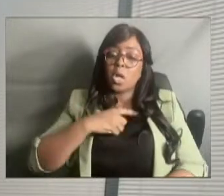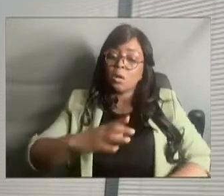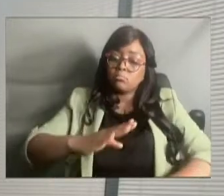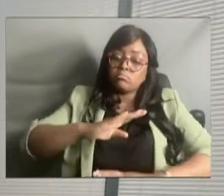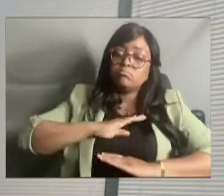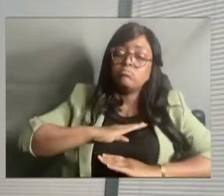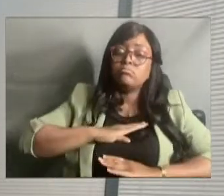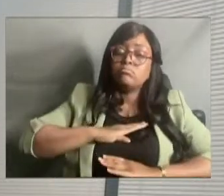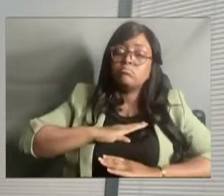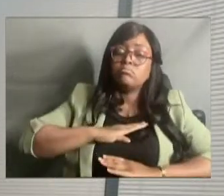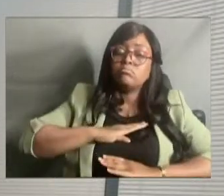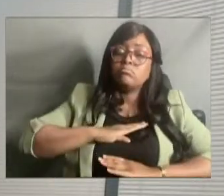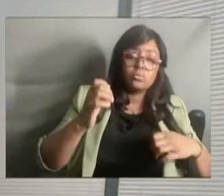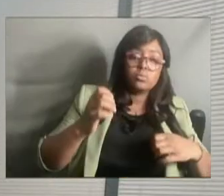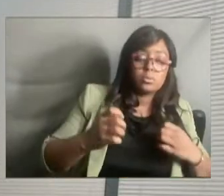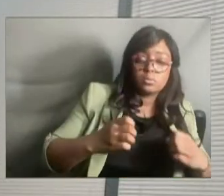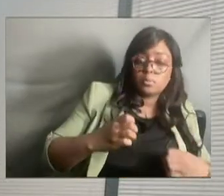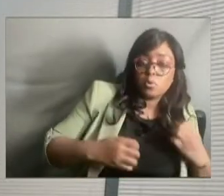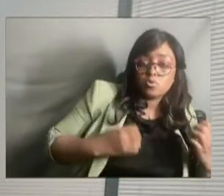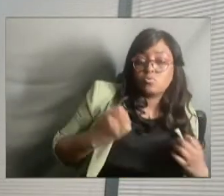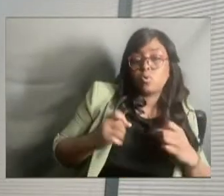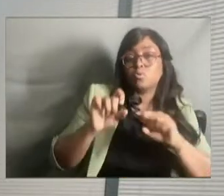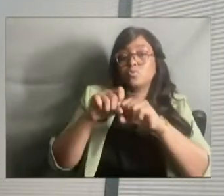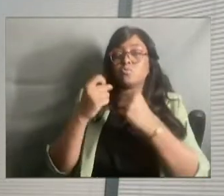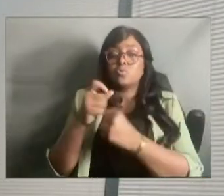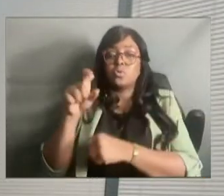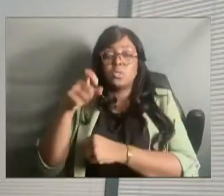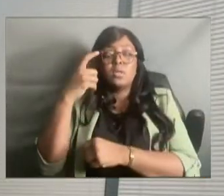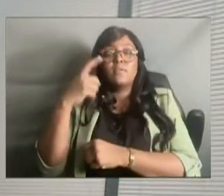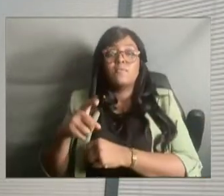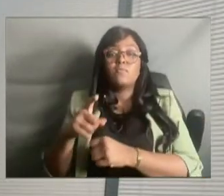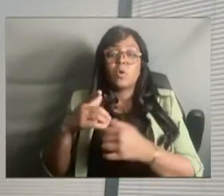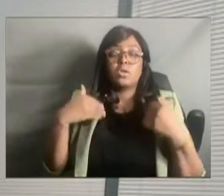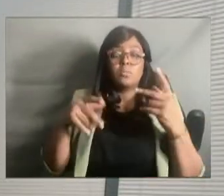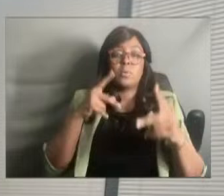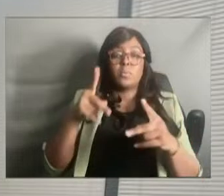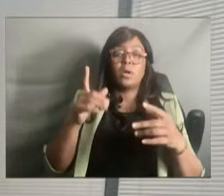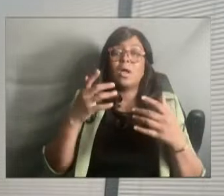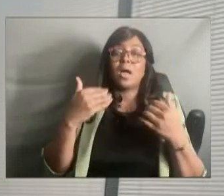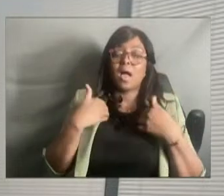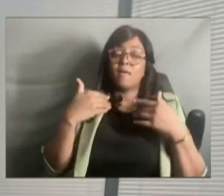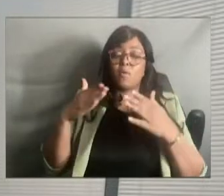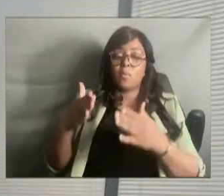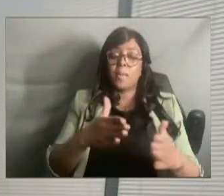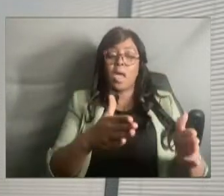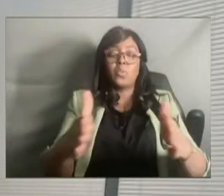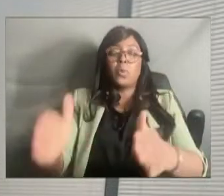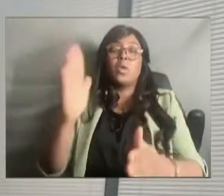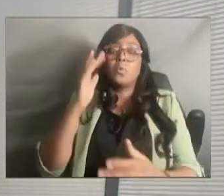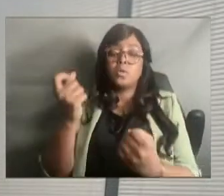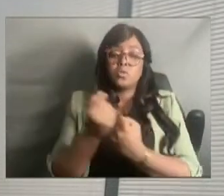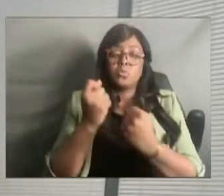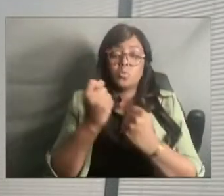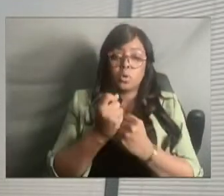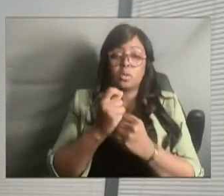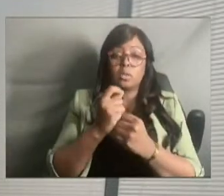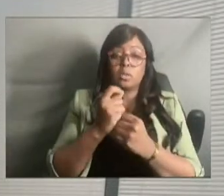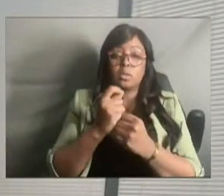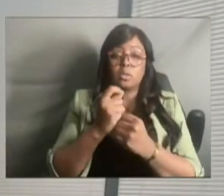vision that we have to make sure that we are meeting the social and emotional needs of our young